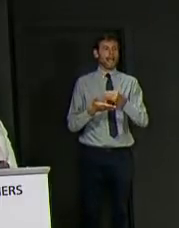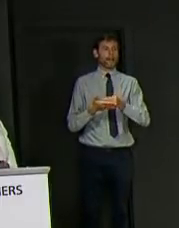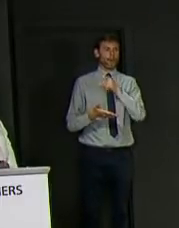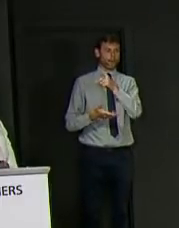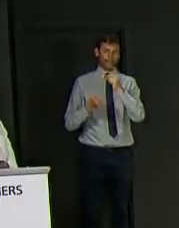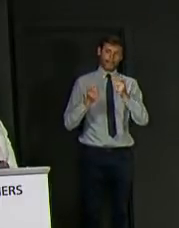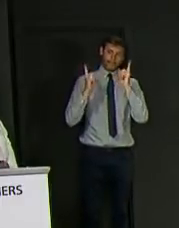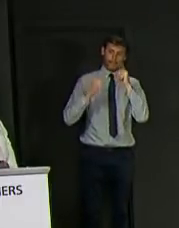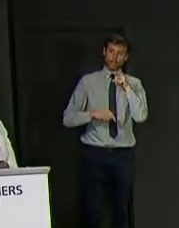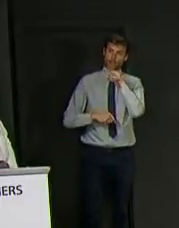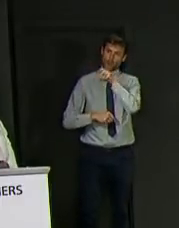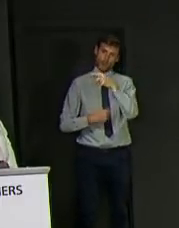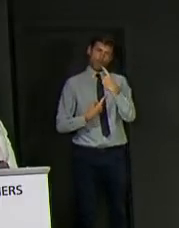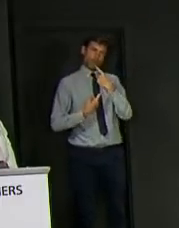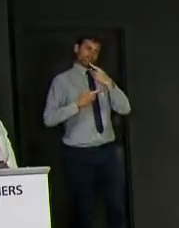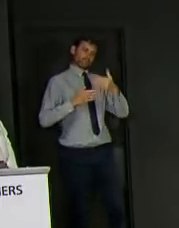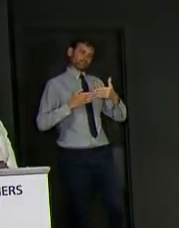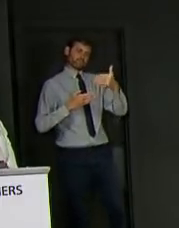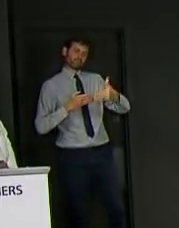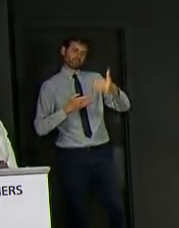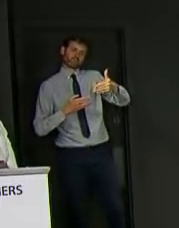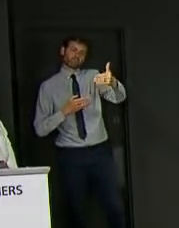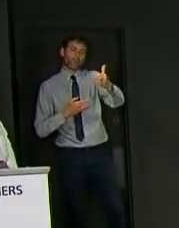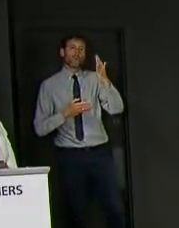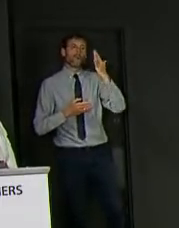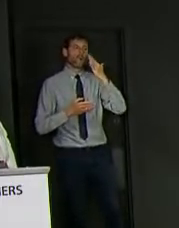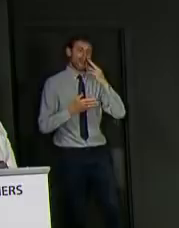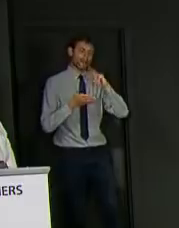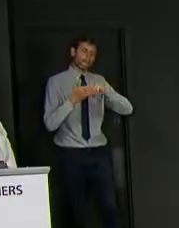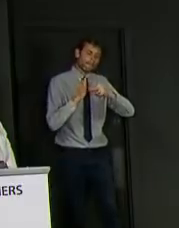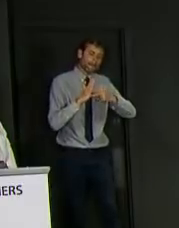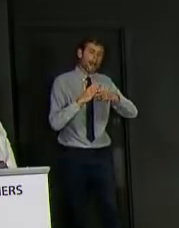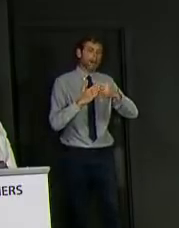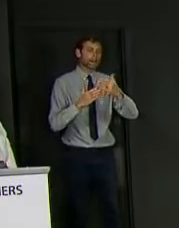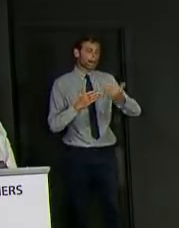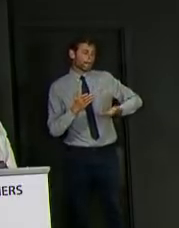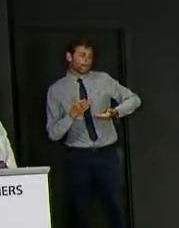of the dates for when various businesses will reopen over the coming weeks, but you will